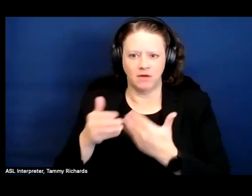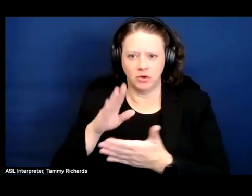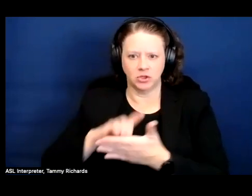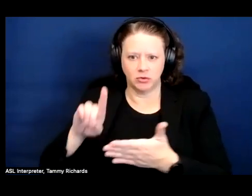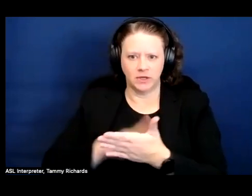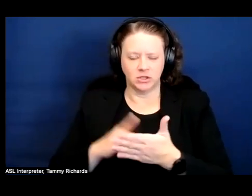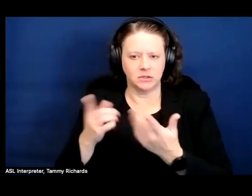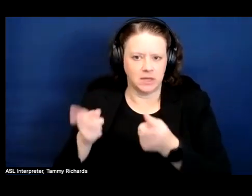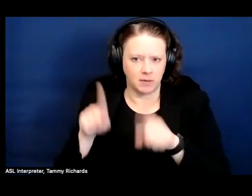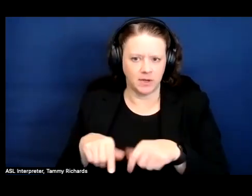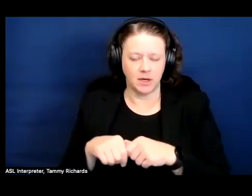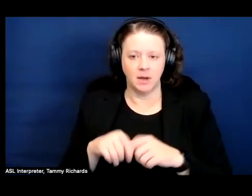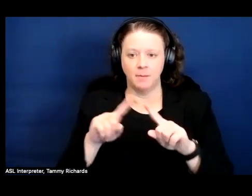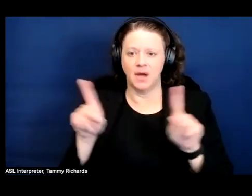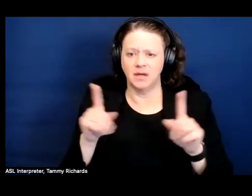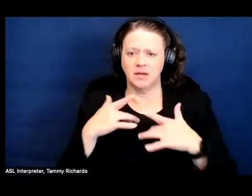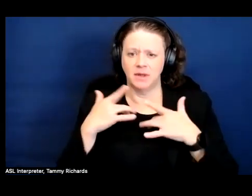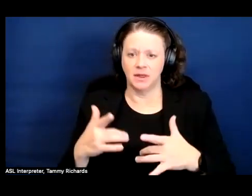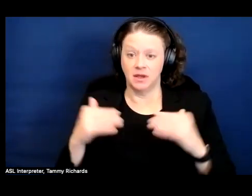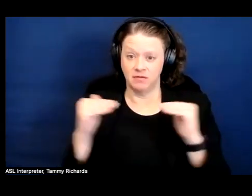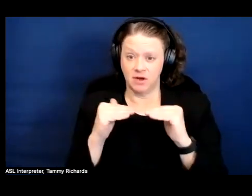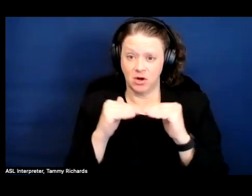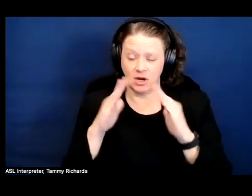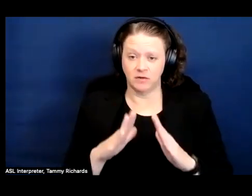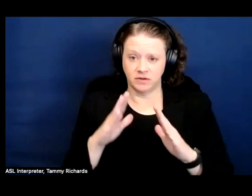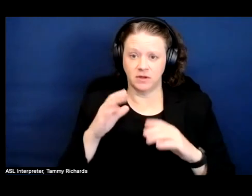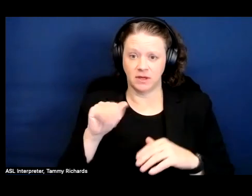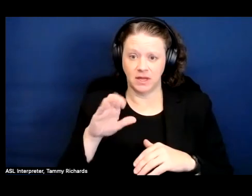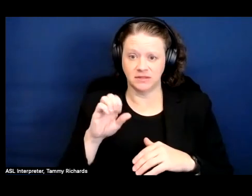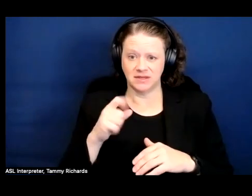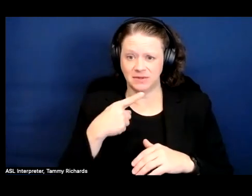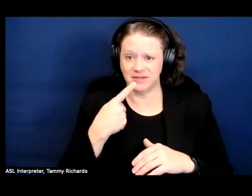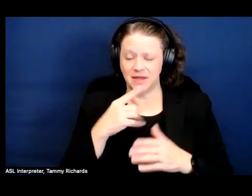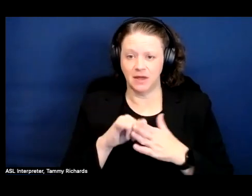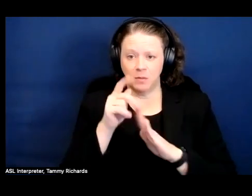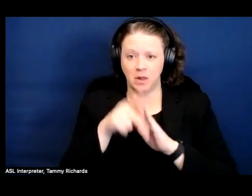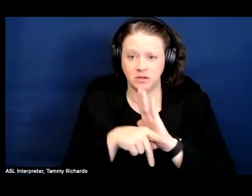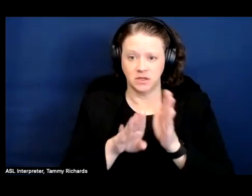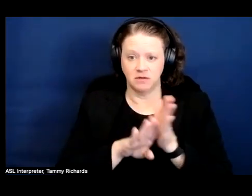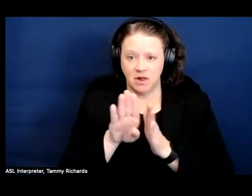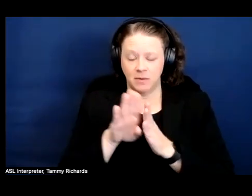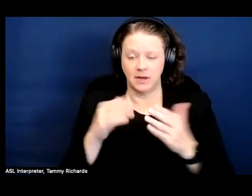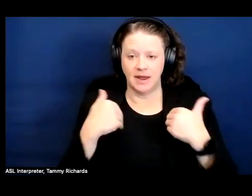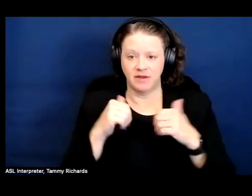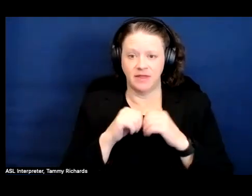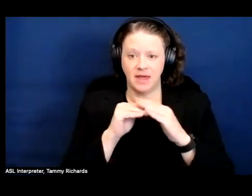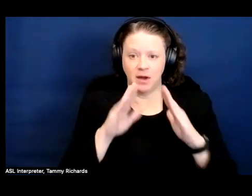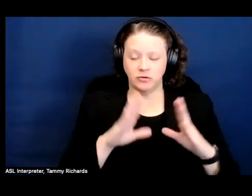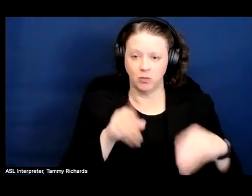were already pre-inclined to accept Section 8, whereas, going out into the private market would,